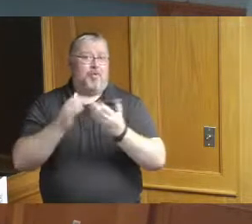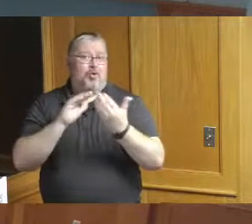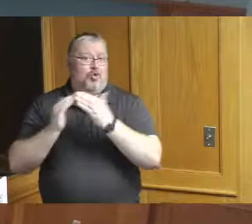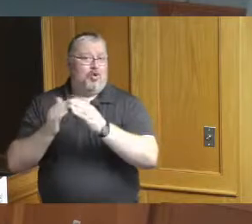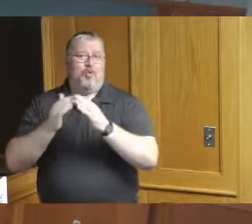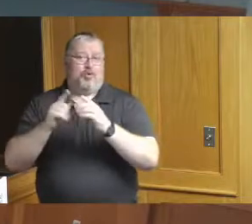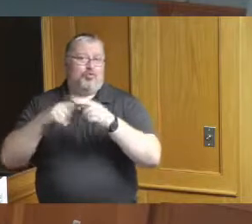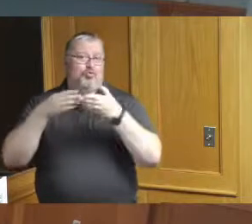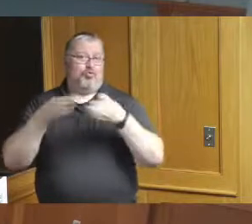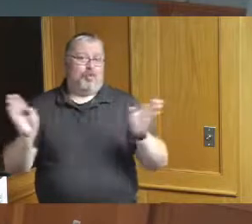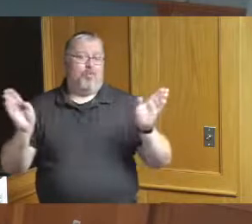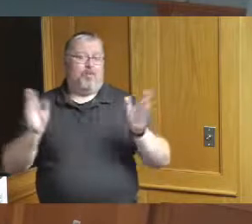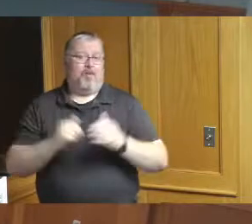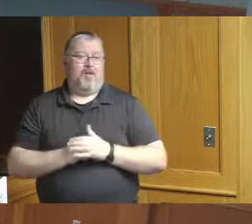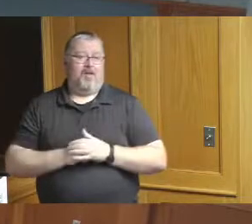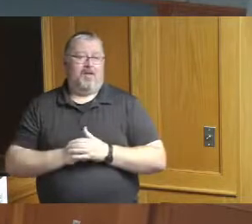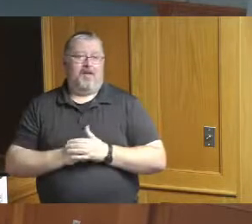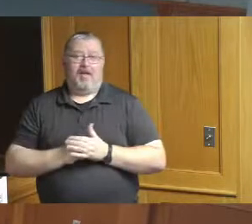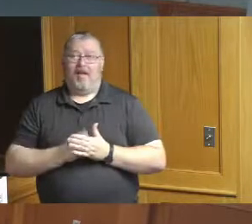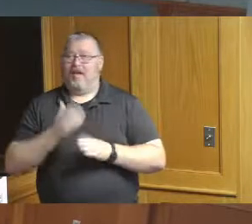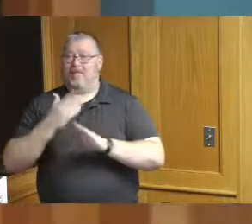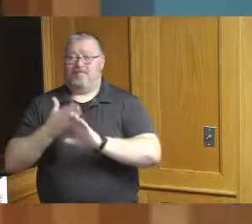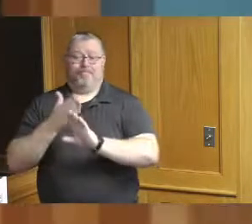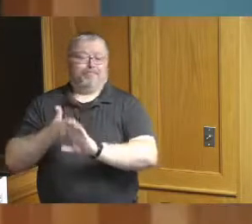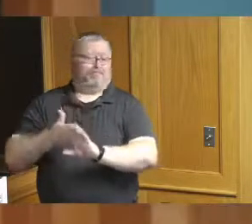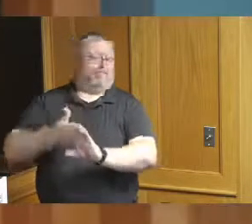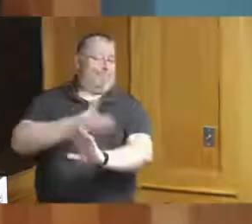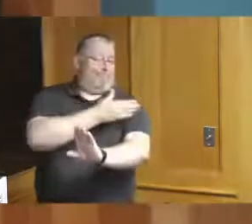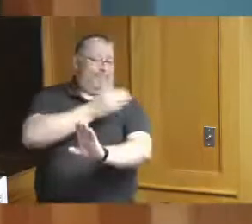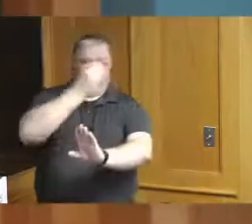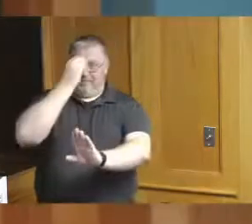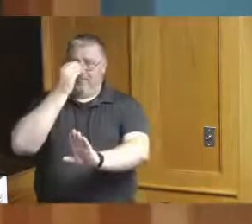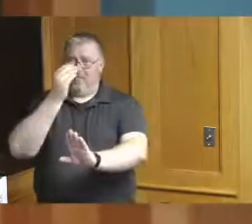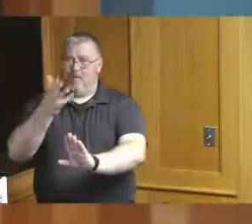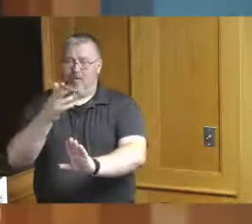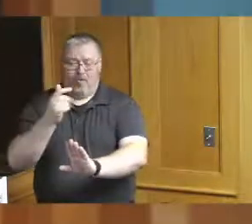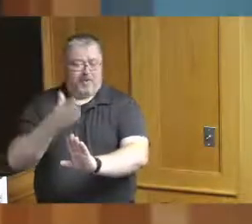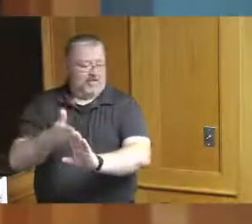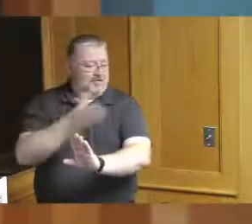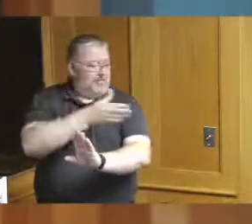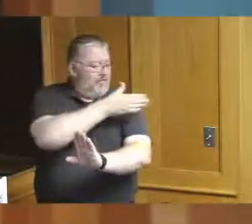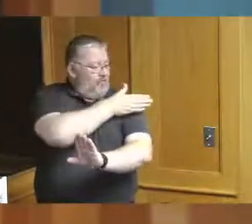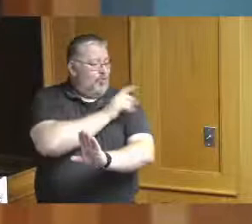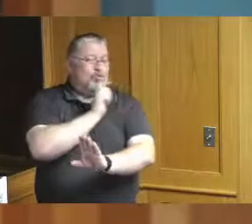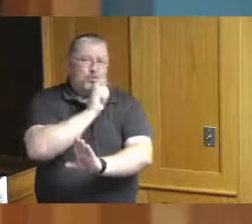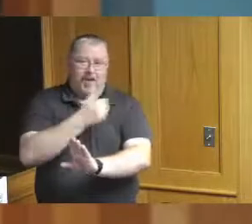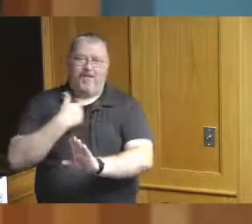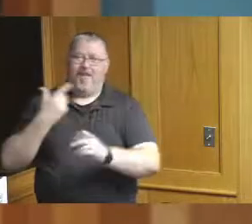general and that some advance notice or some before all of this happened and i know you're